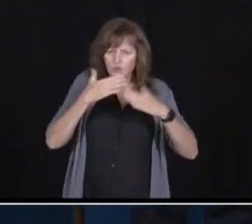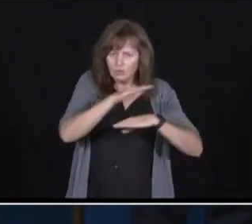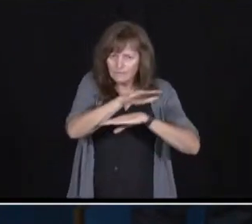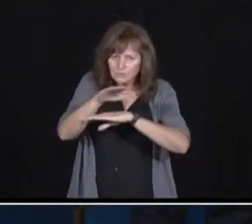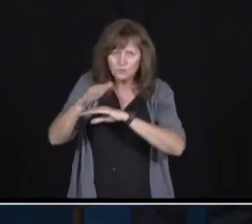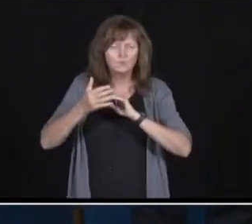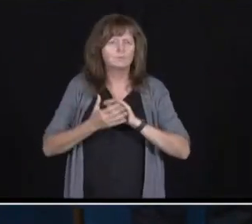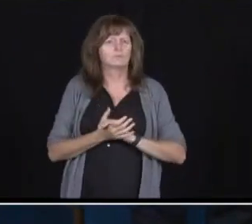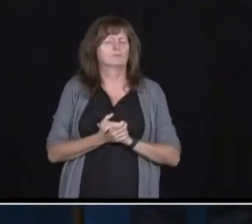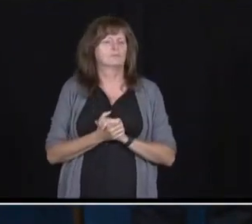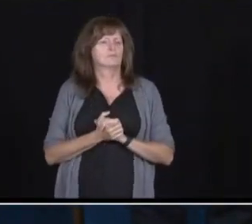God bless